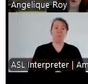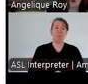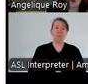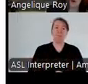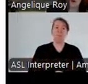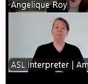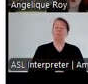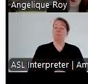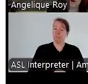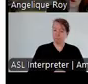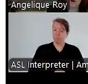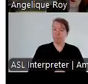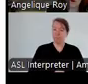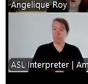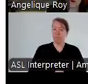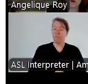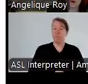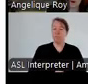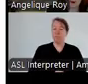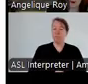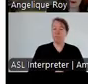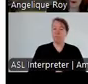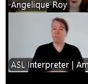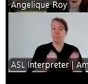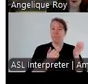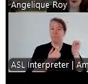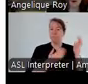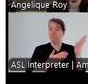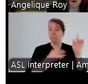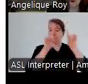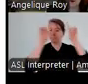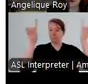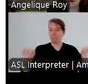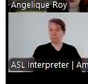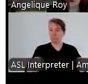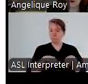before icons can be applied to specific databases, they first need to be uploaded